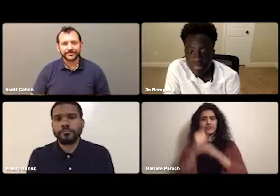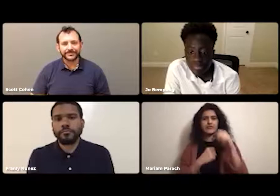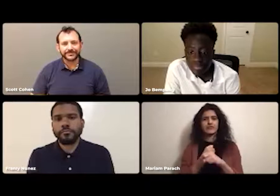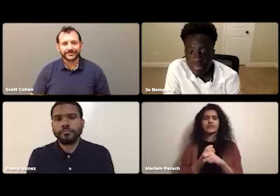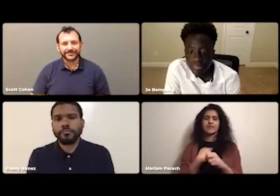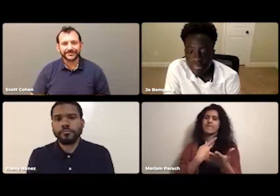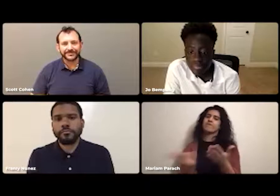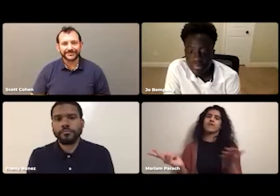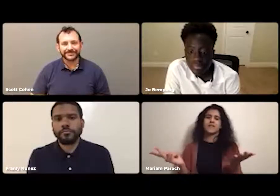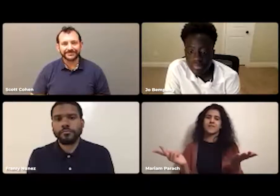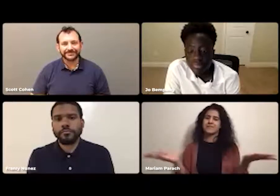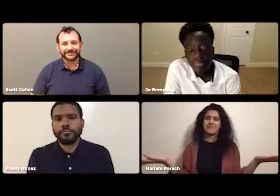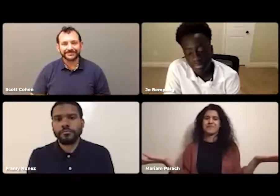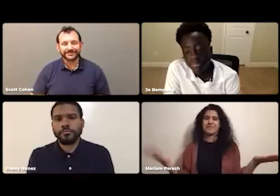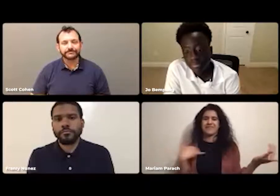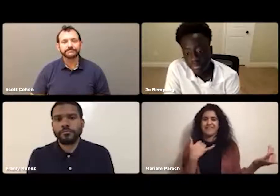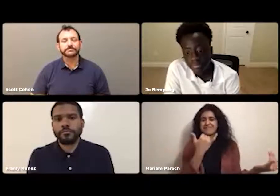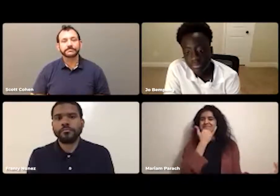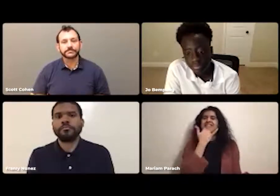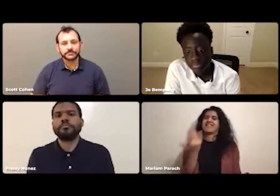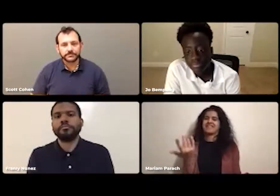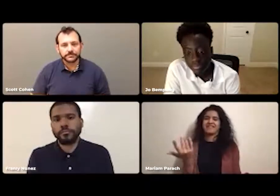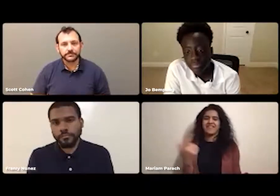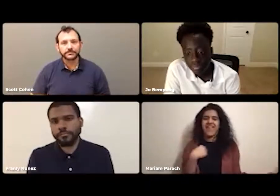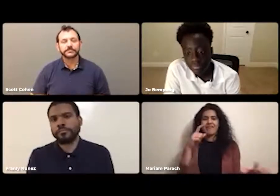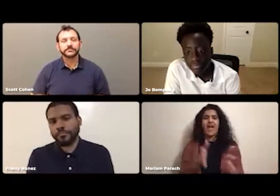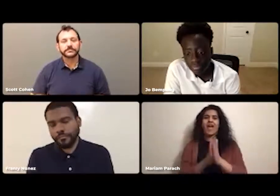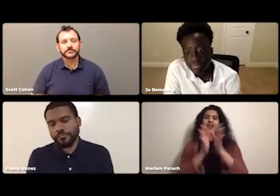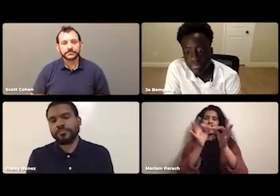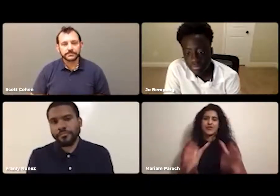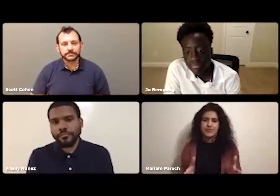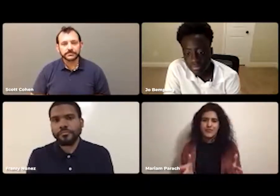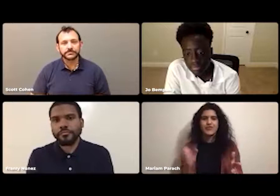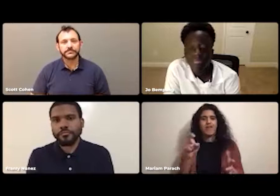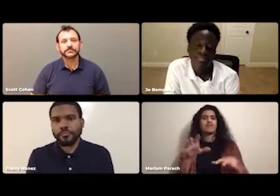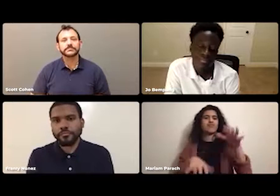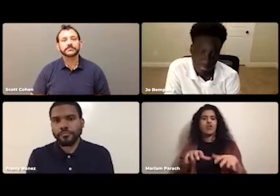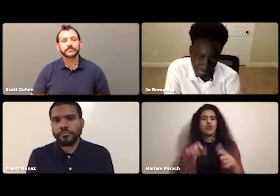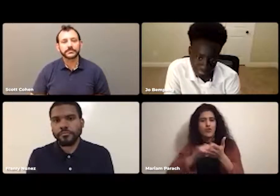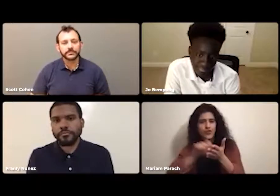I'll be honest: I failed my first year.